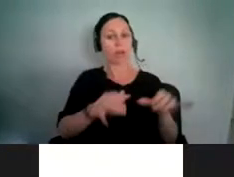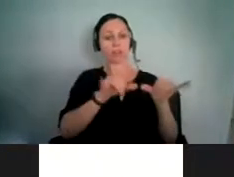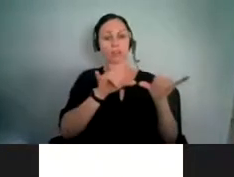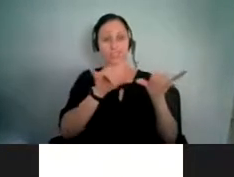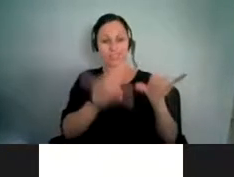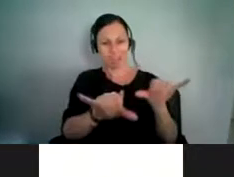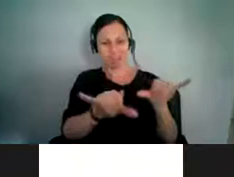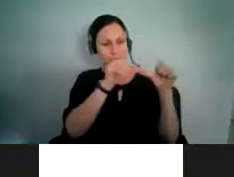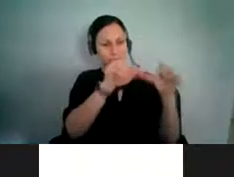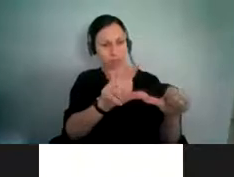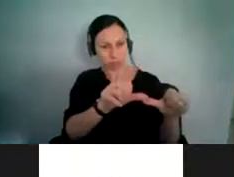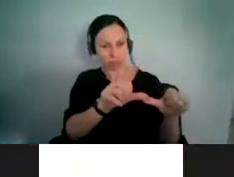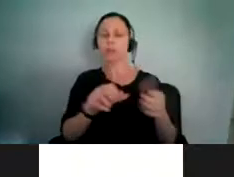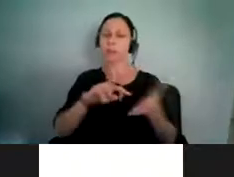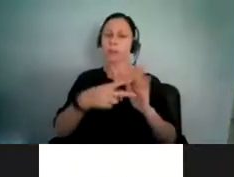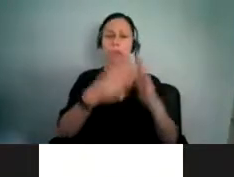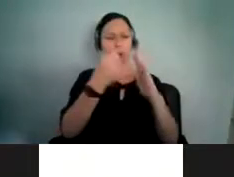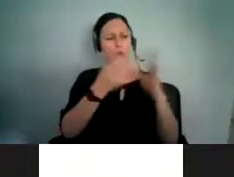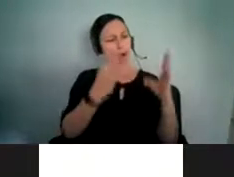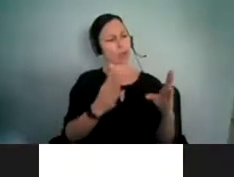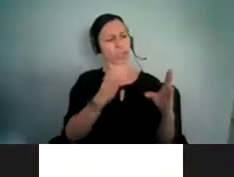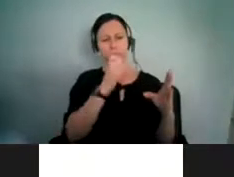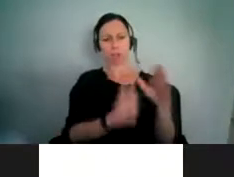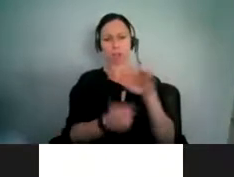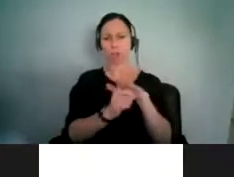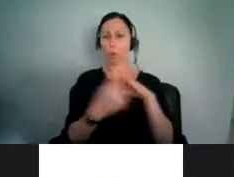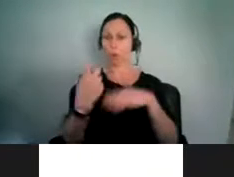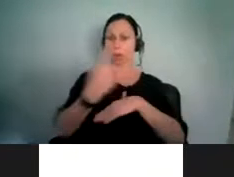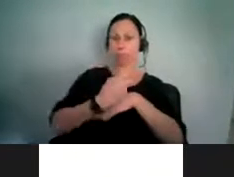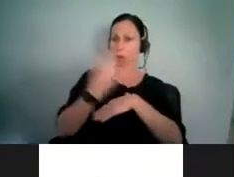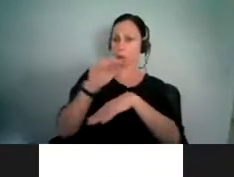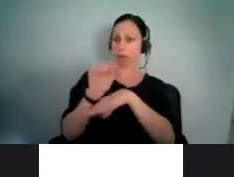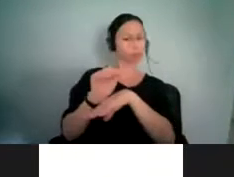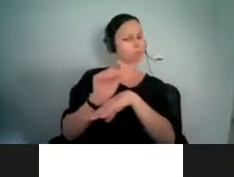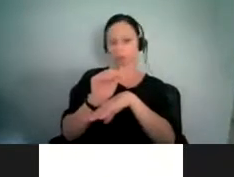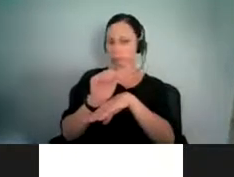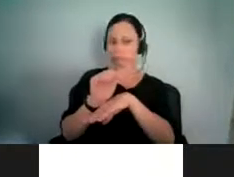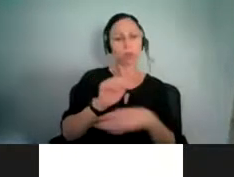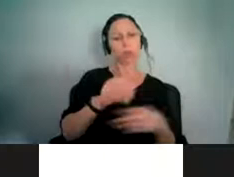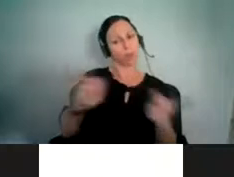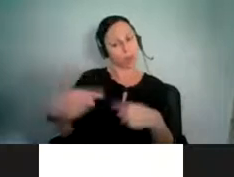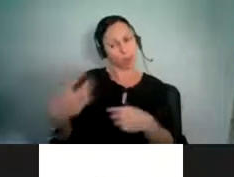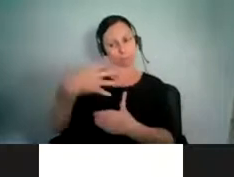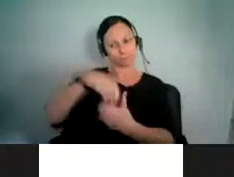So we have artists not coming out for one night or one day but coming and being a part of our community for weeks,